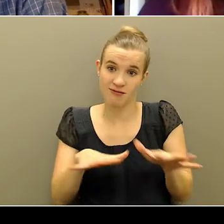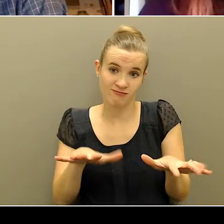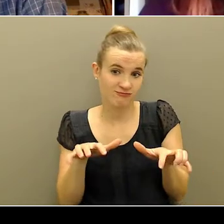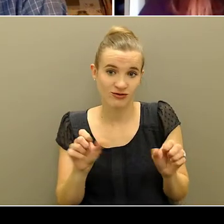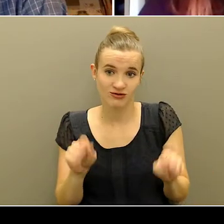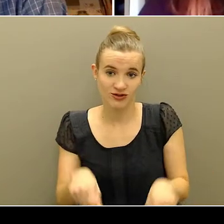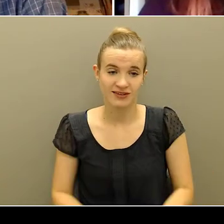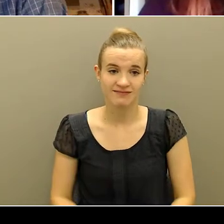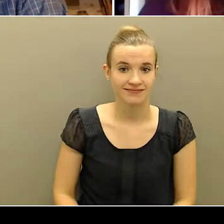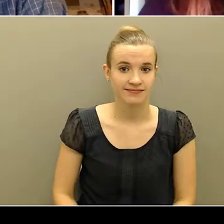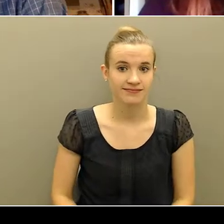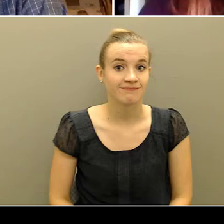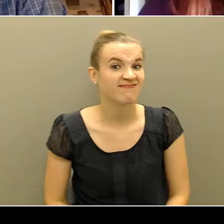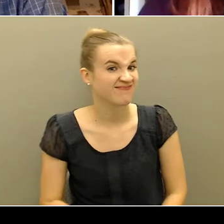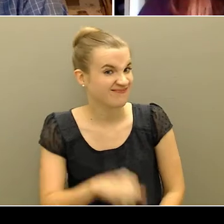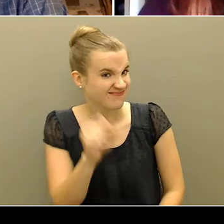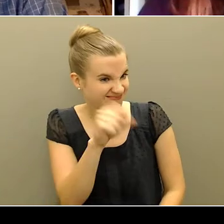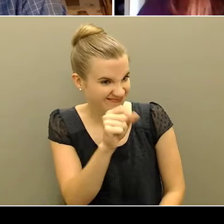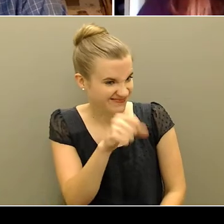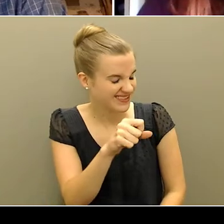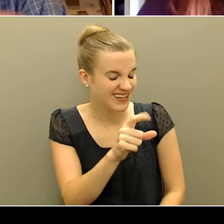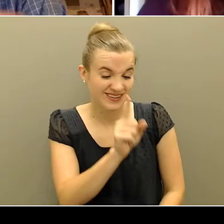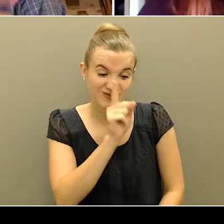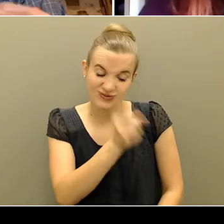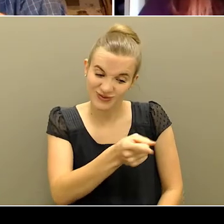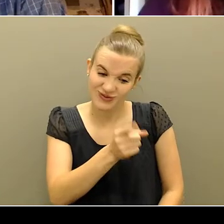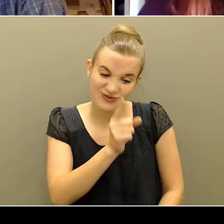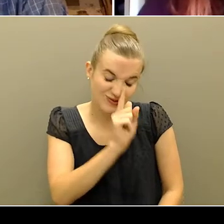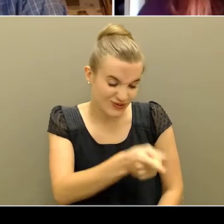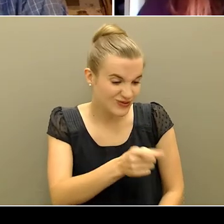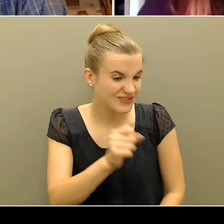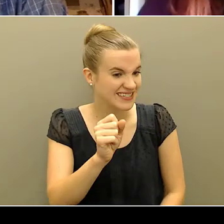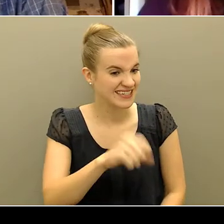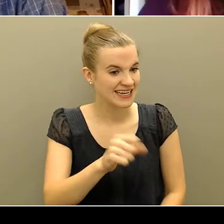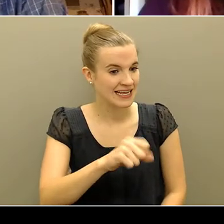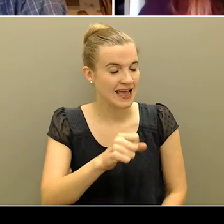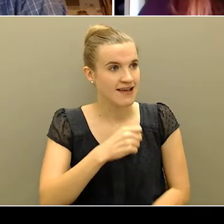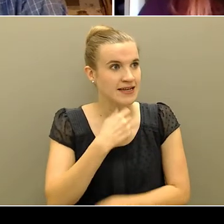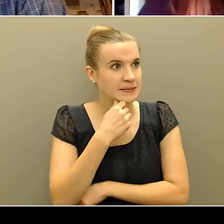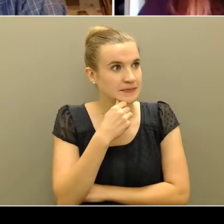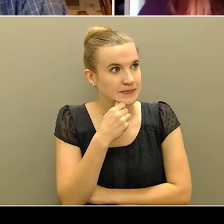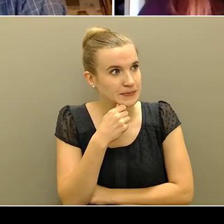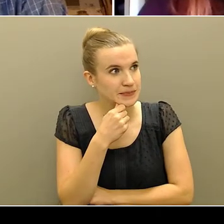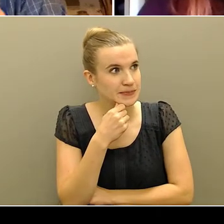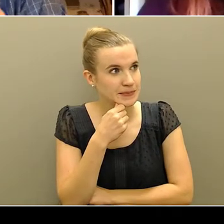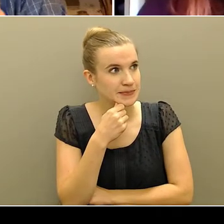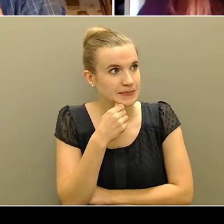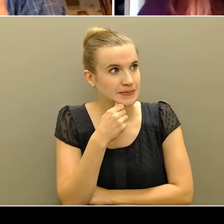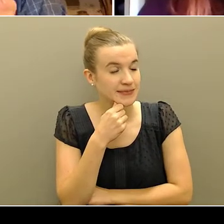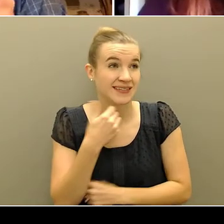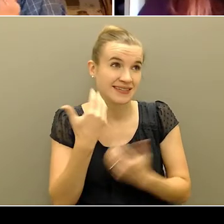they're, you know- different, people have different approaches to this and some people are all about the destination some people are about the